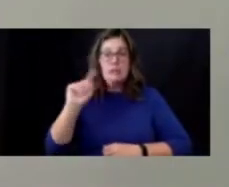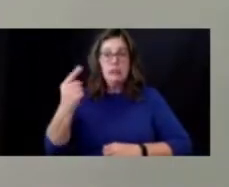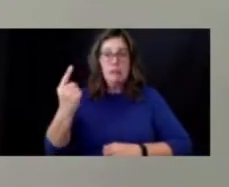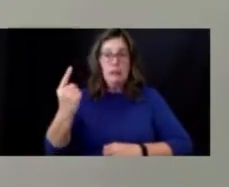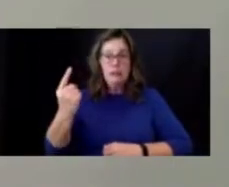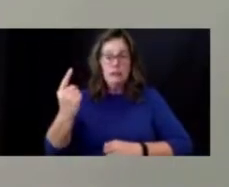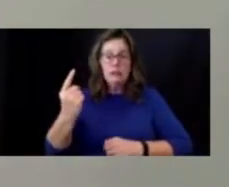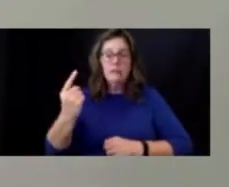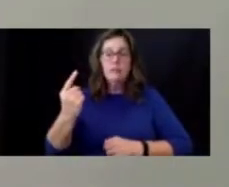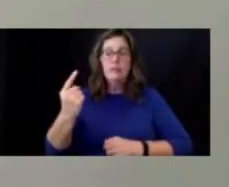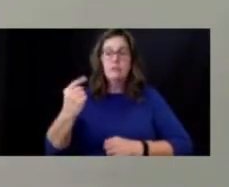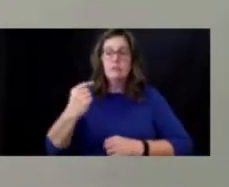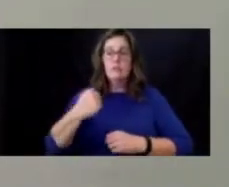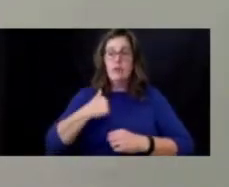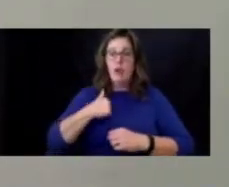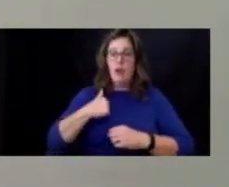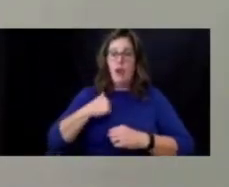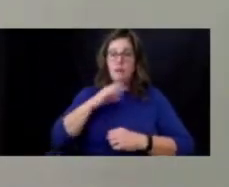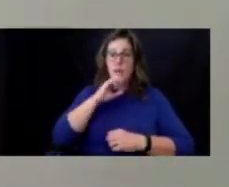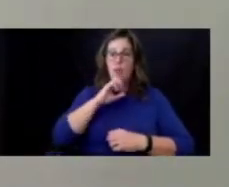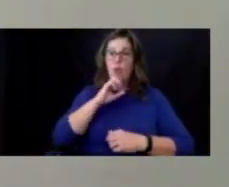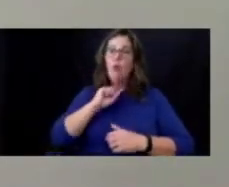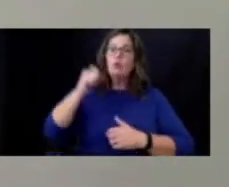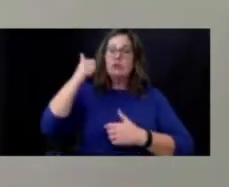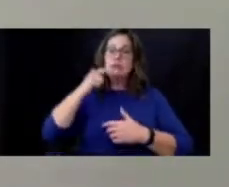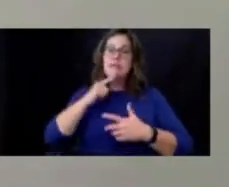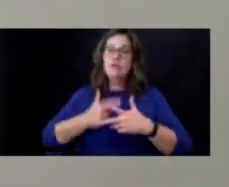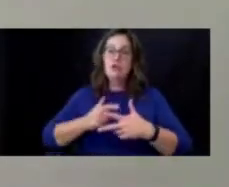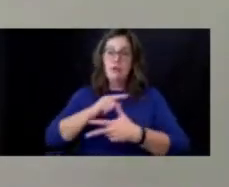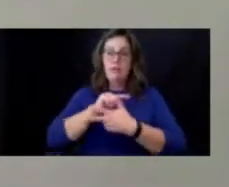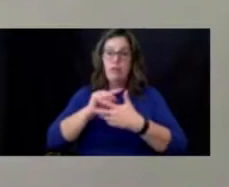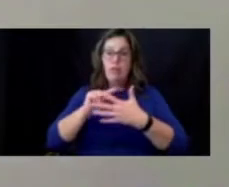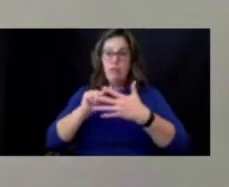younger sister i'm the big sister of three younger sisters and the sister closest to me